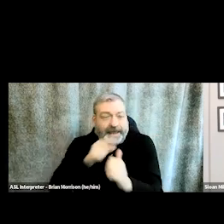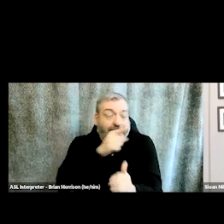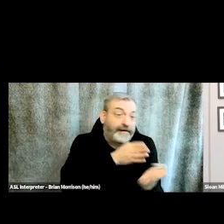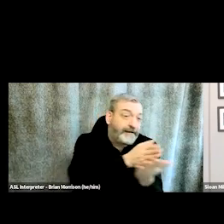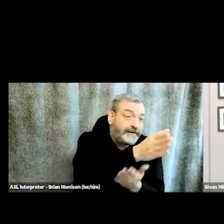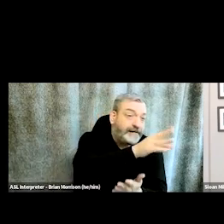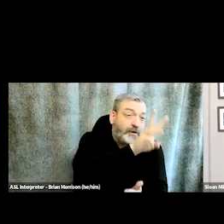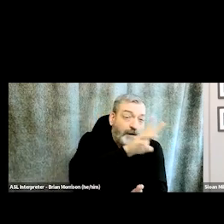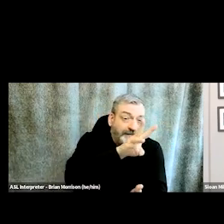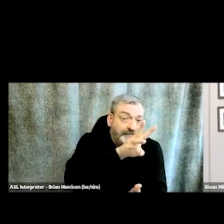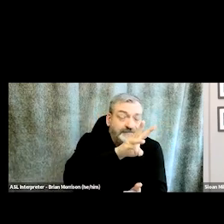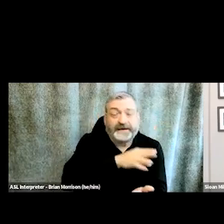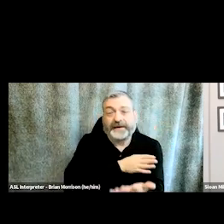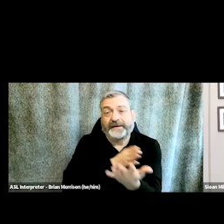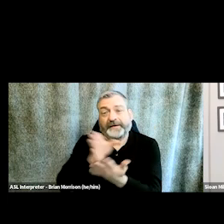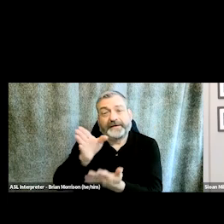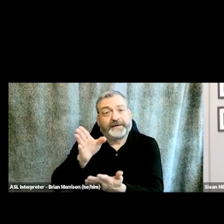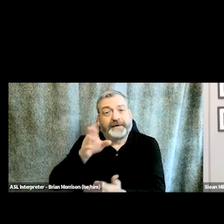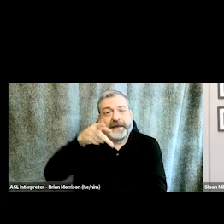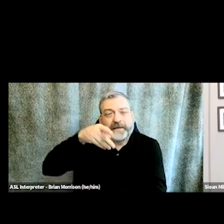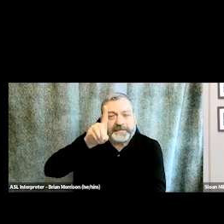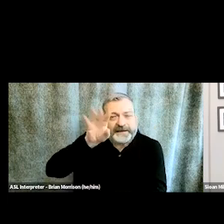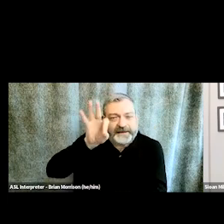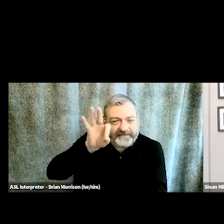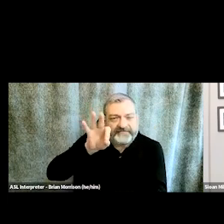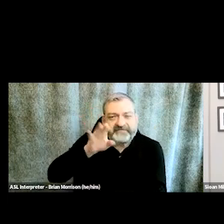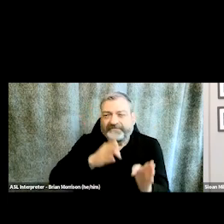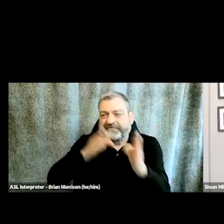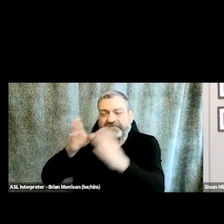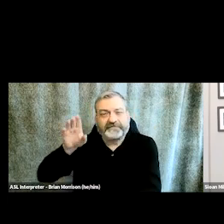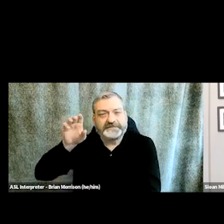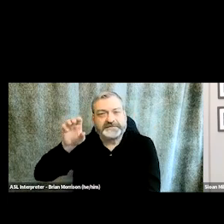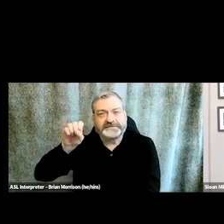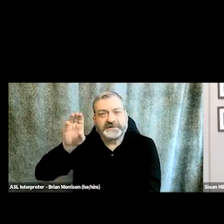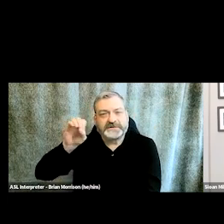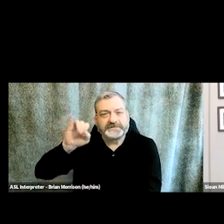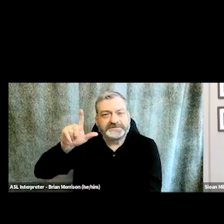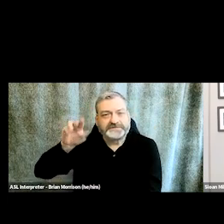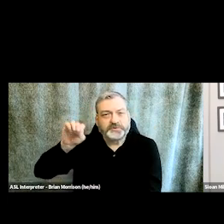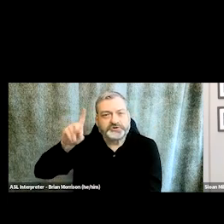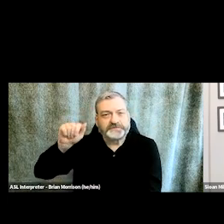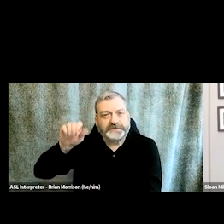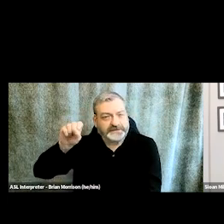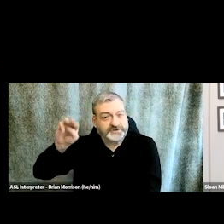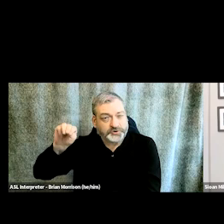PDFs or social media, sharing some information that can help you jump start and take action on digital accessibility.